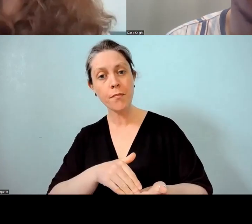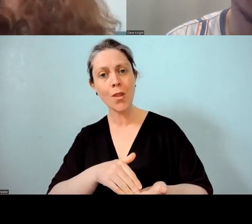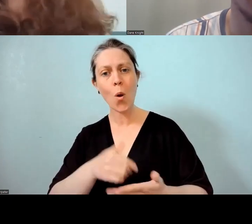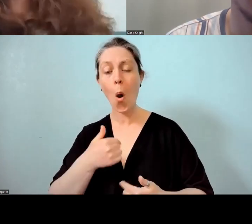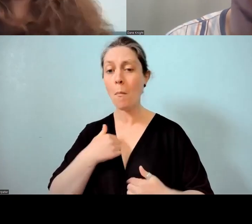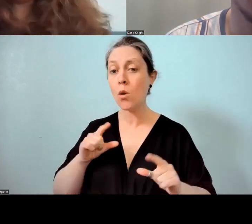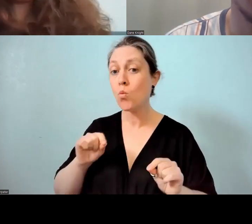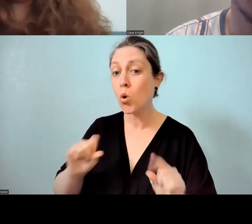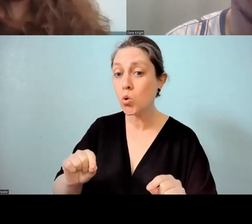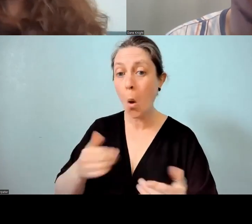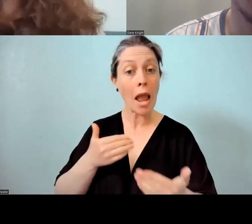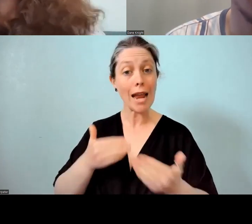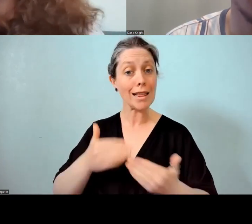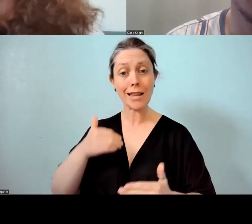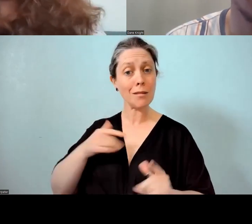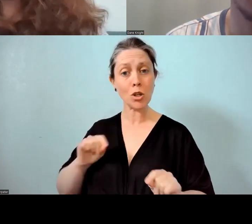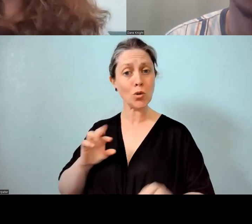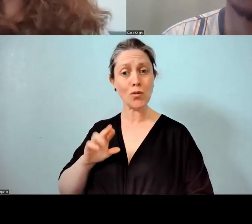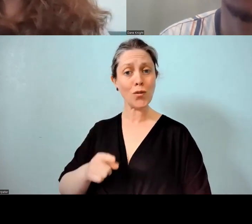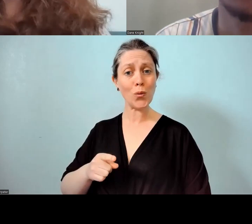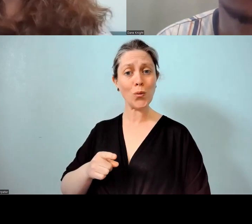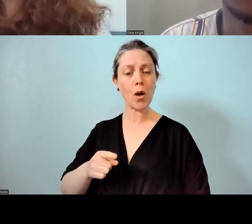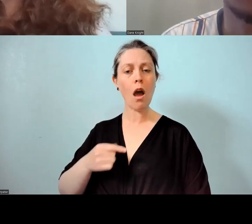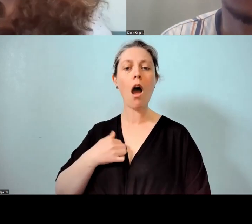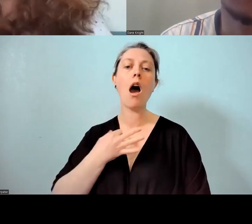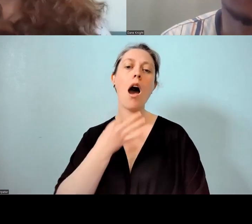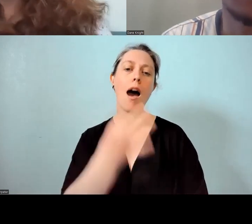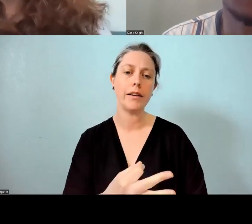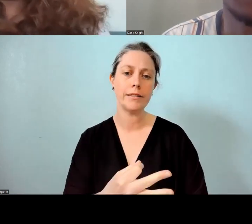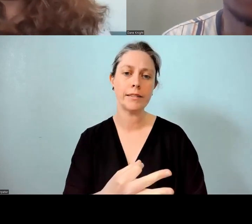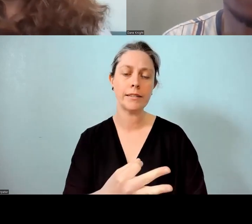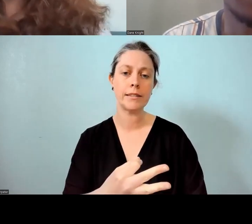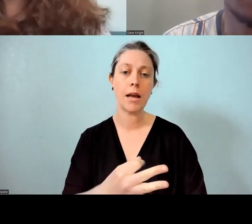Or, "Can I do anything for you?" And so I asked so that, you know, it creates space for them